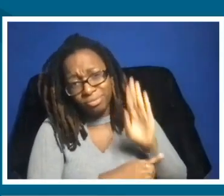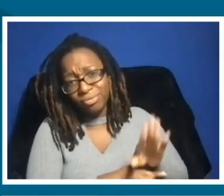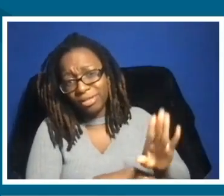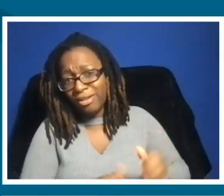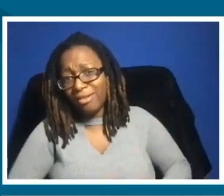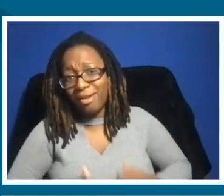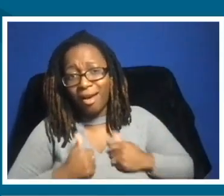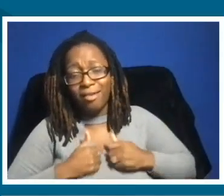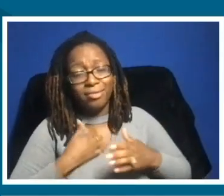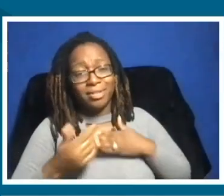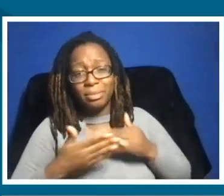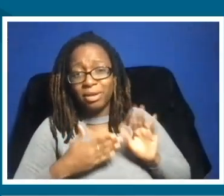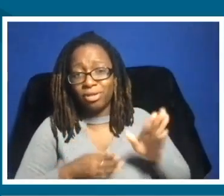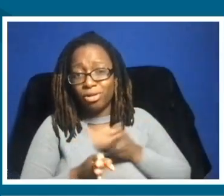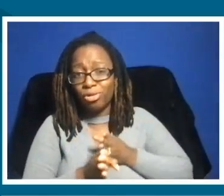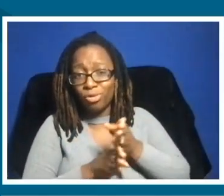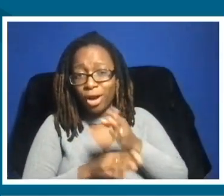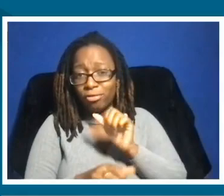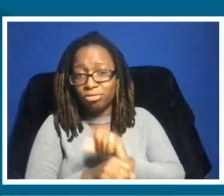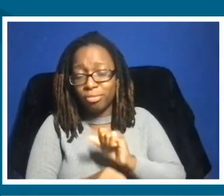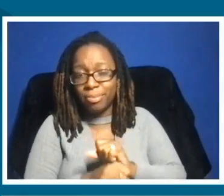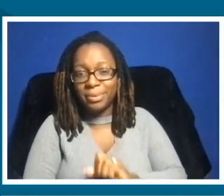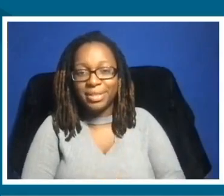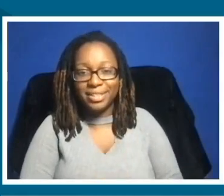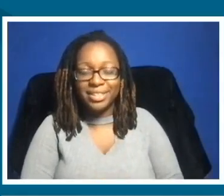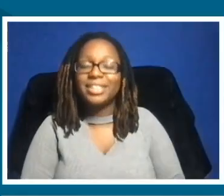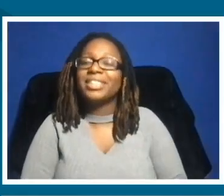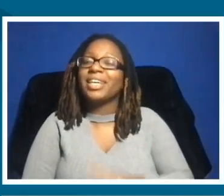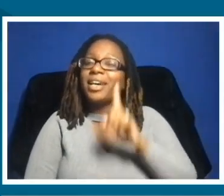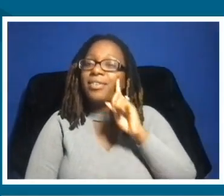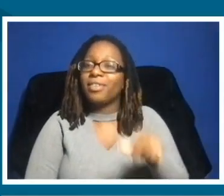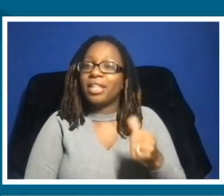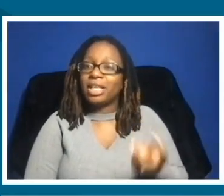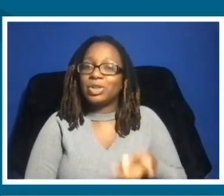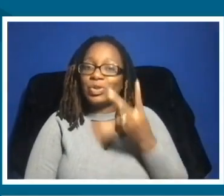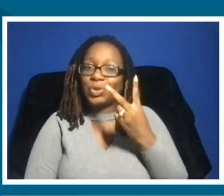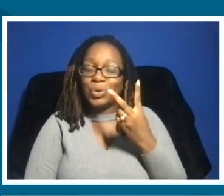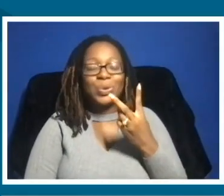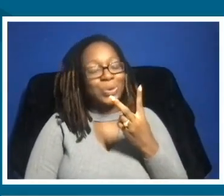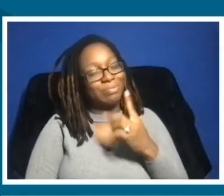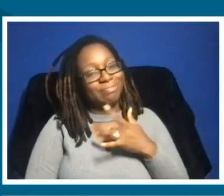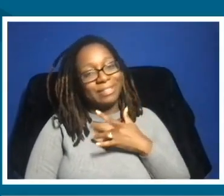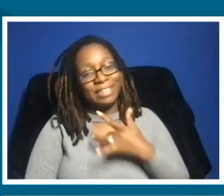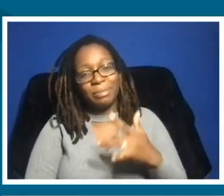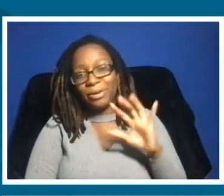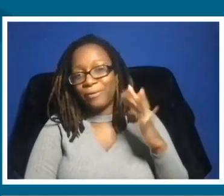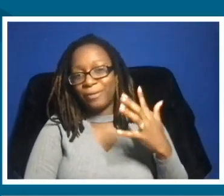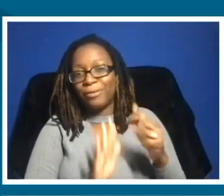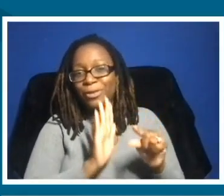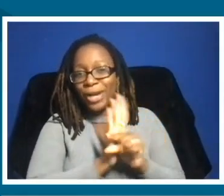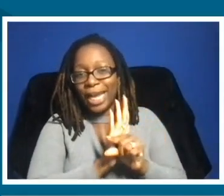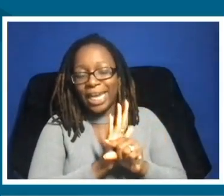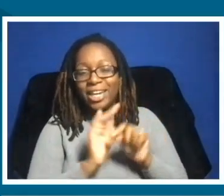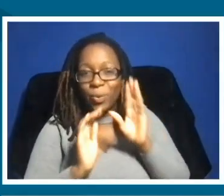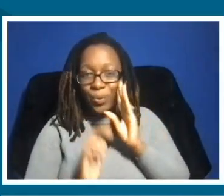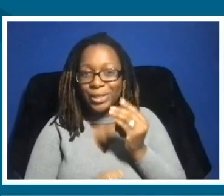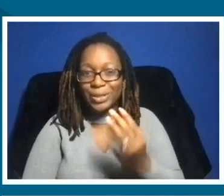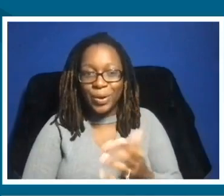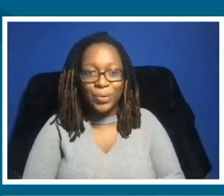and then these these next two i think are classic fifth grade this tells you like yep these really were fifth graders